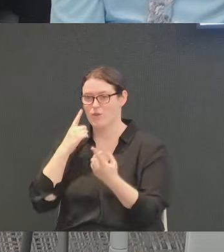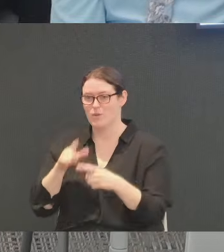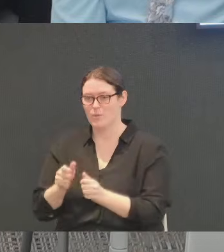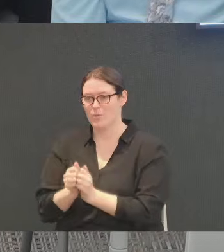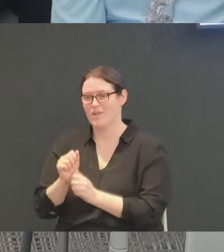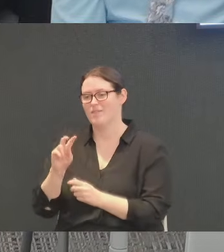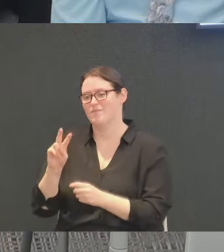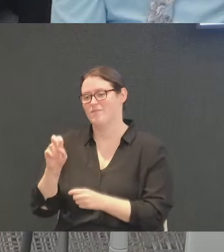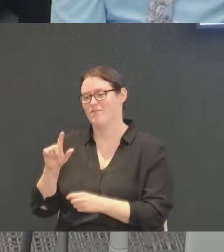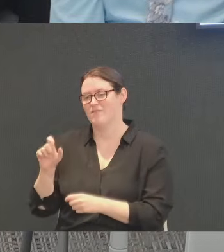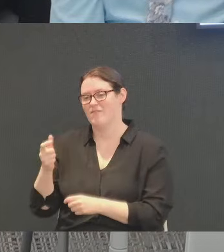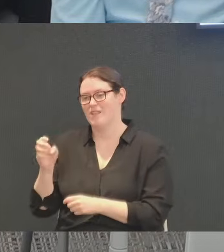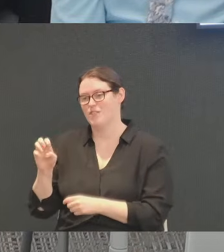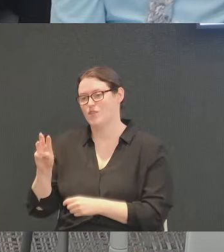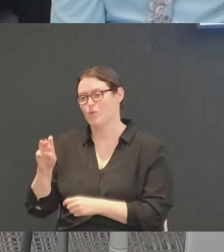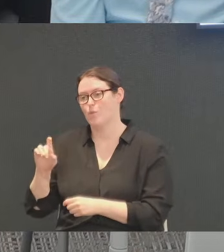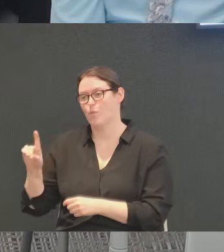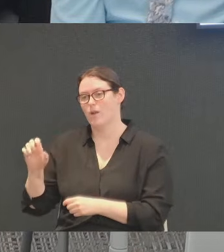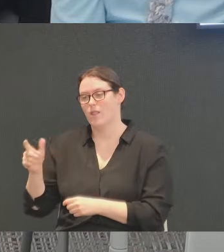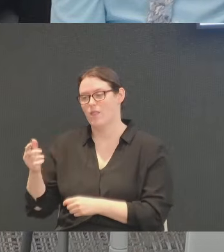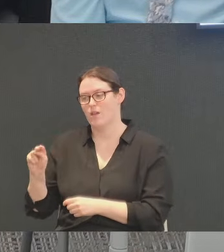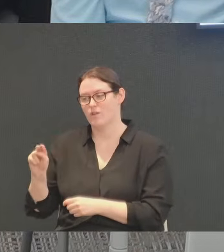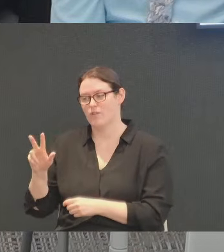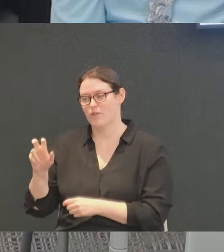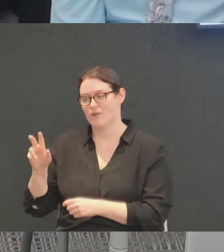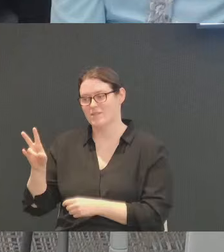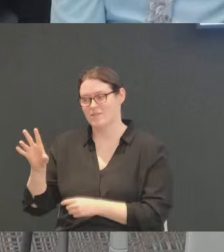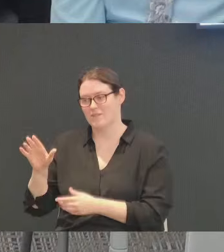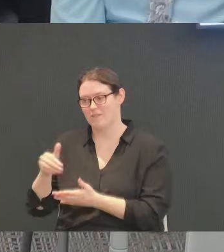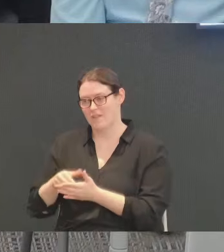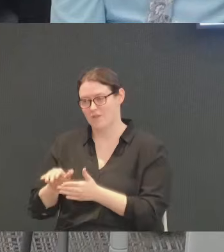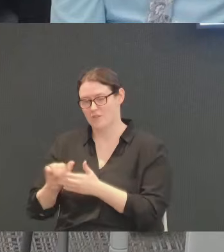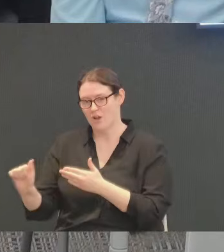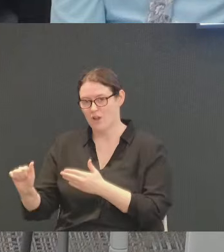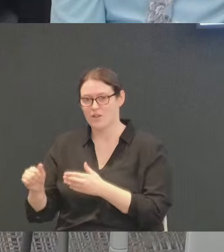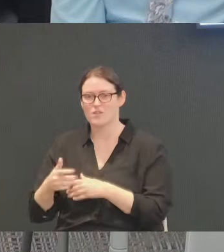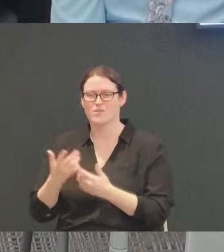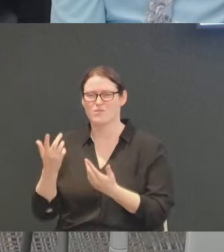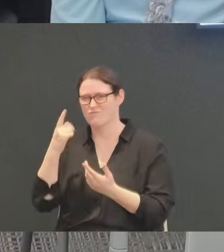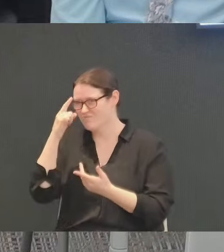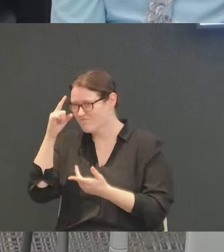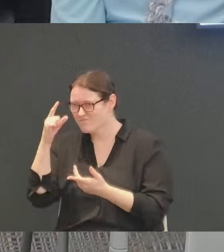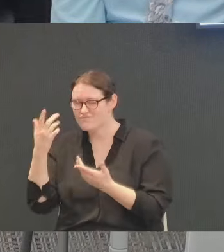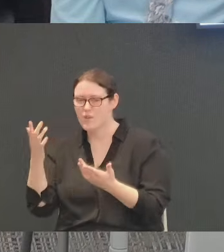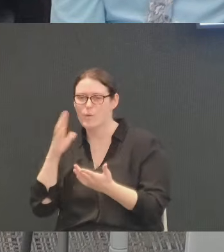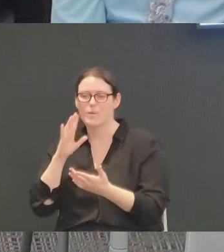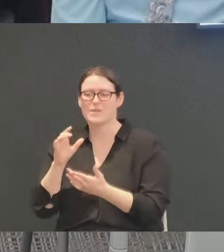Woodlawn for 375,000. These grant funds will be used to acquire some underutilized commercial